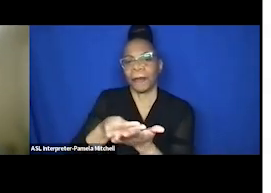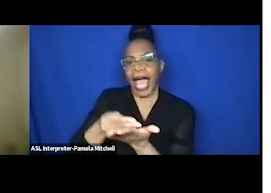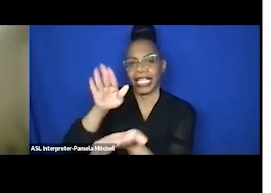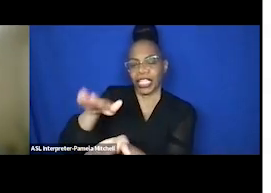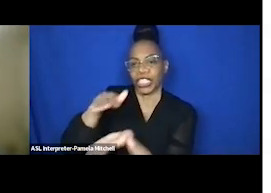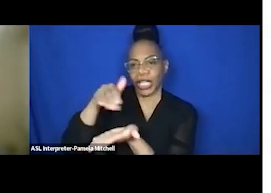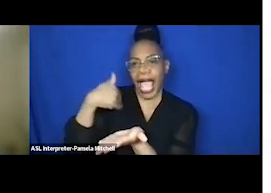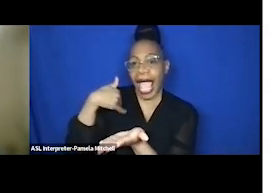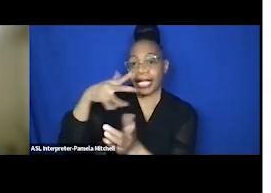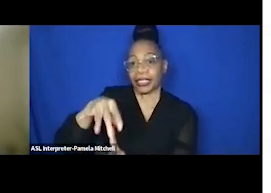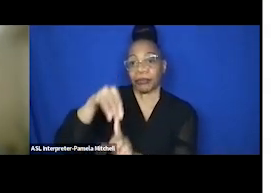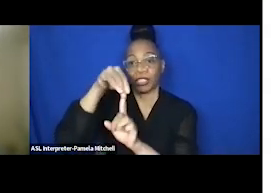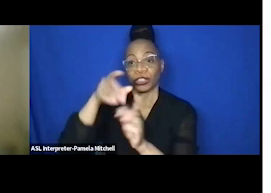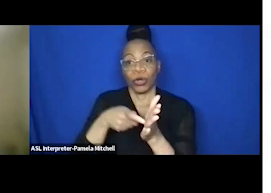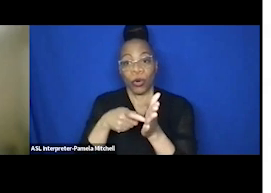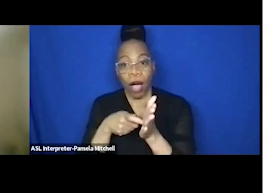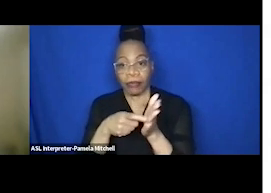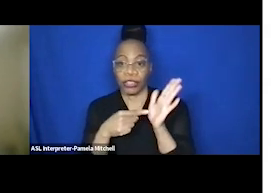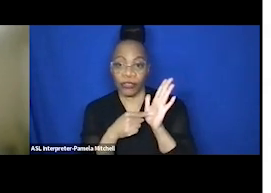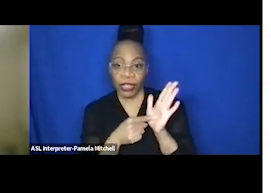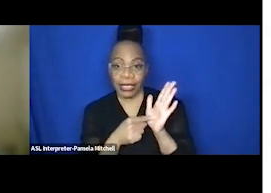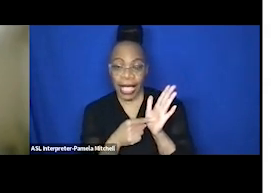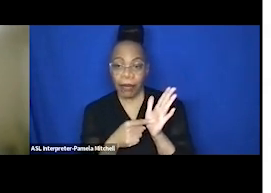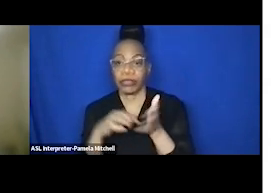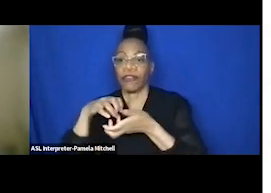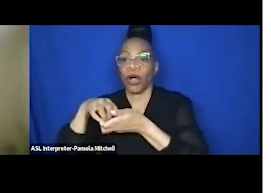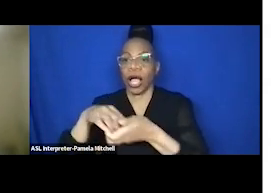One of those requirements was for collaborative applicants to develop